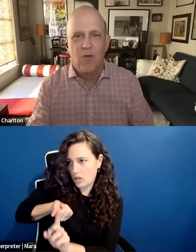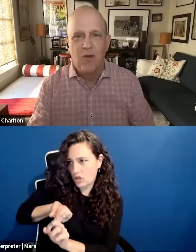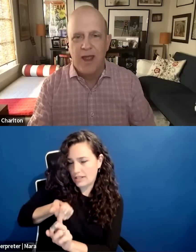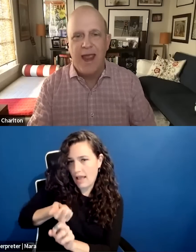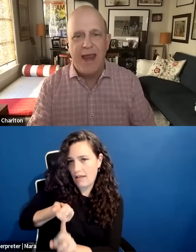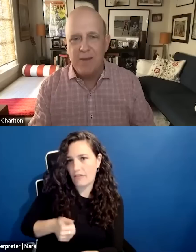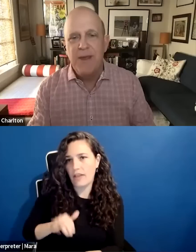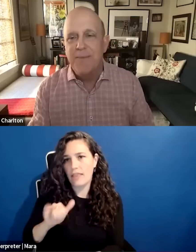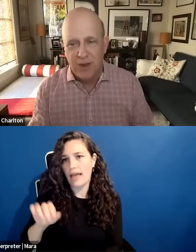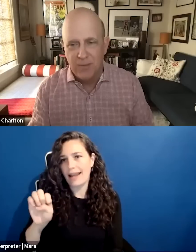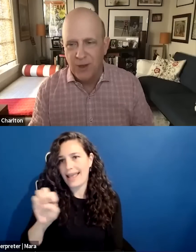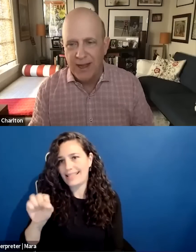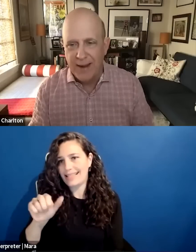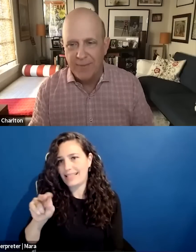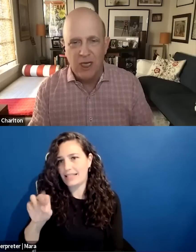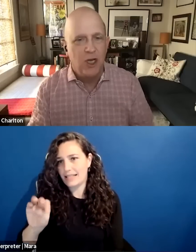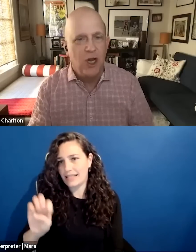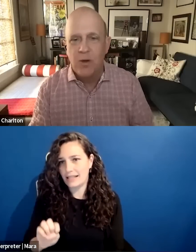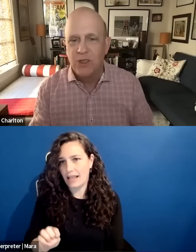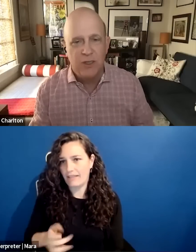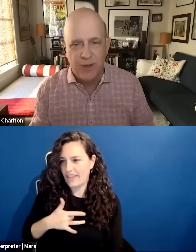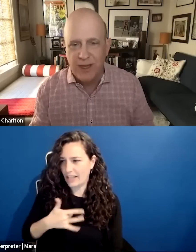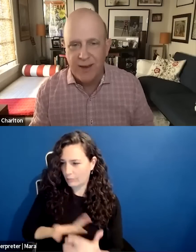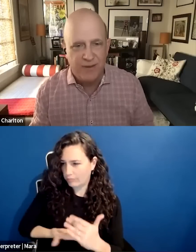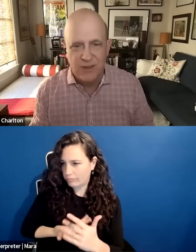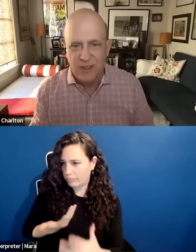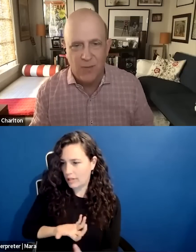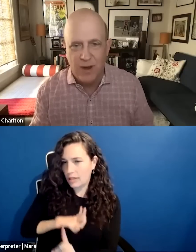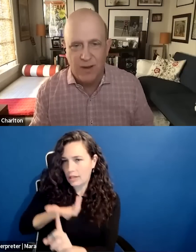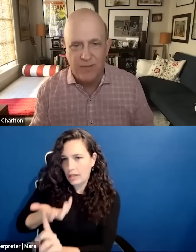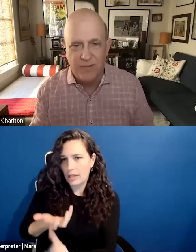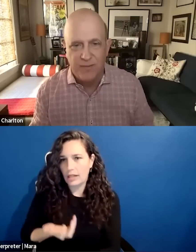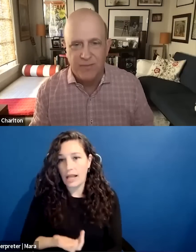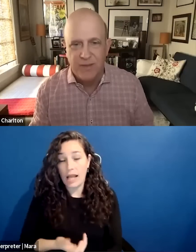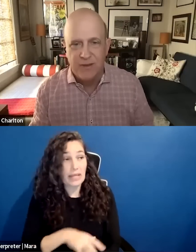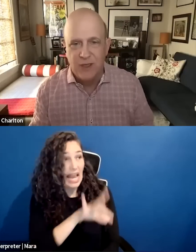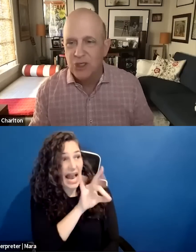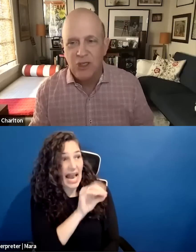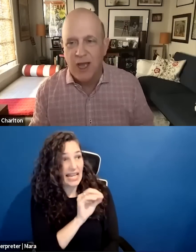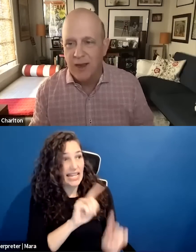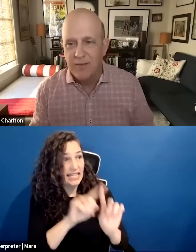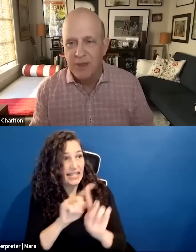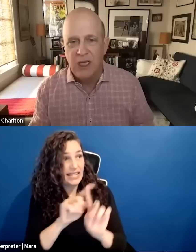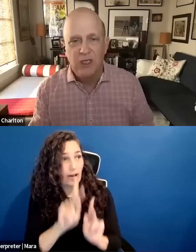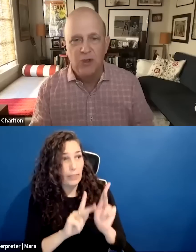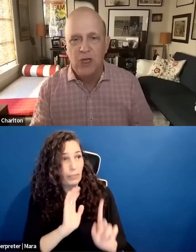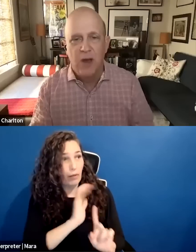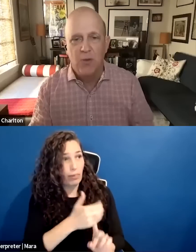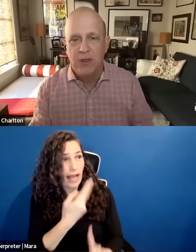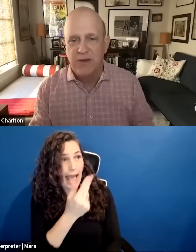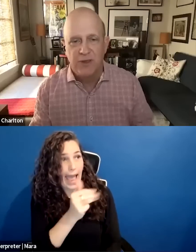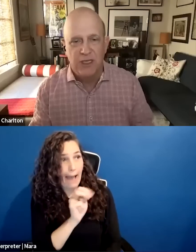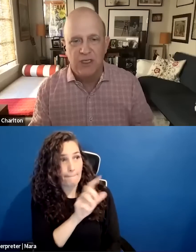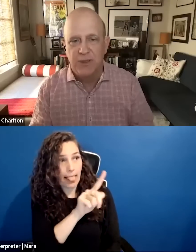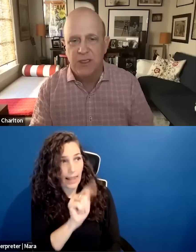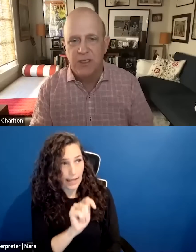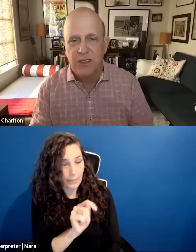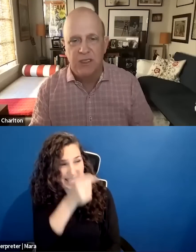you know, 80 people can play Hamlet. No one is gonna play Hamlet the same way. Mm-hmm. - They're just not because you come with different sensibilities,